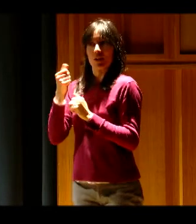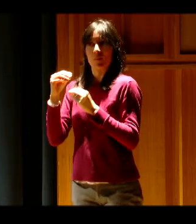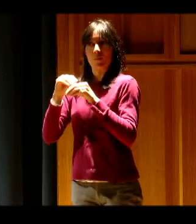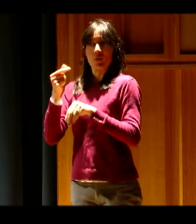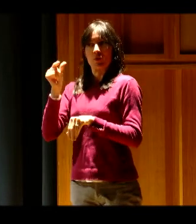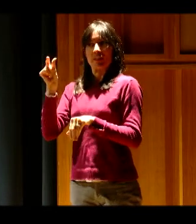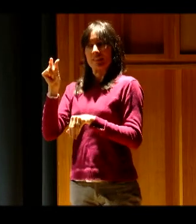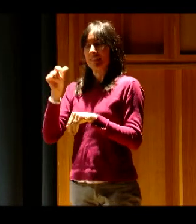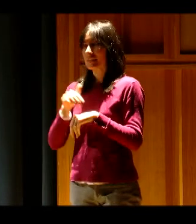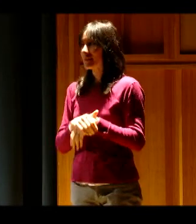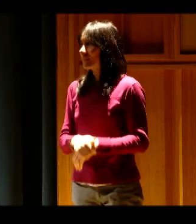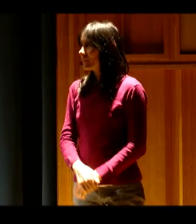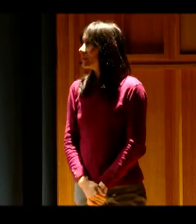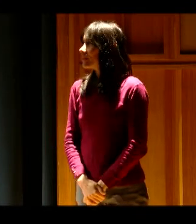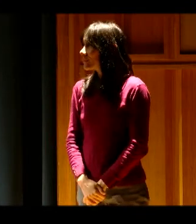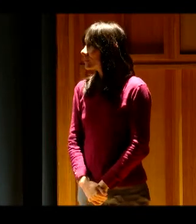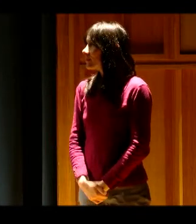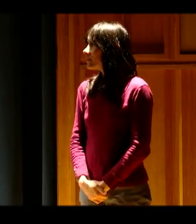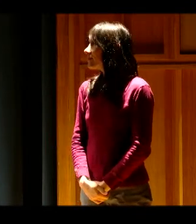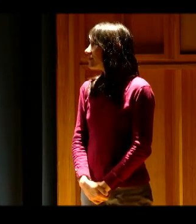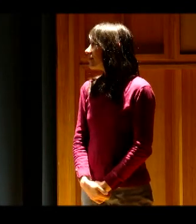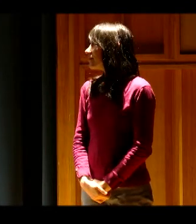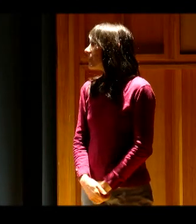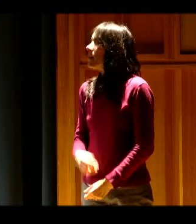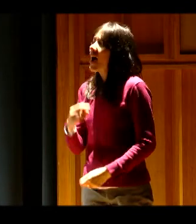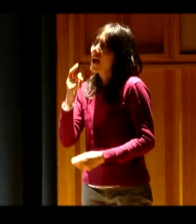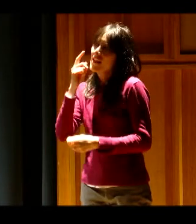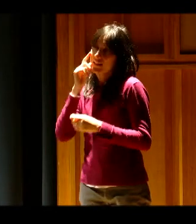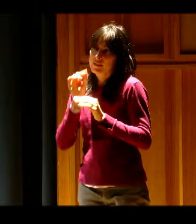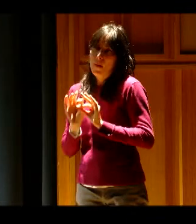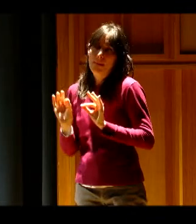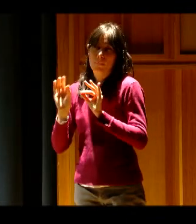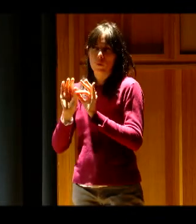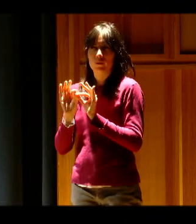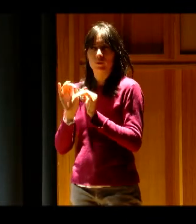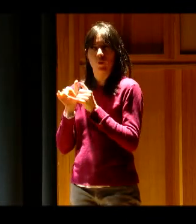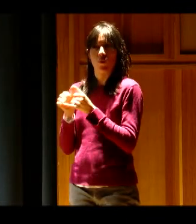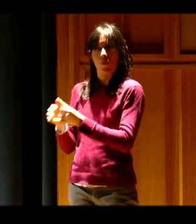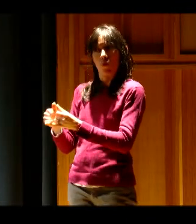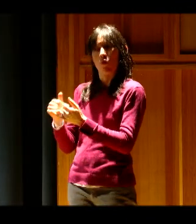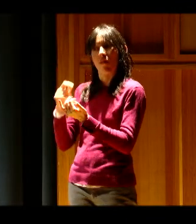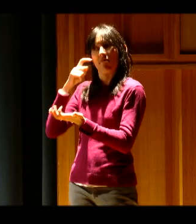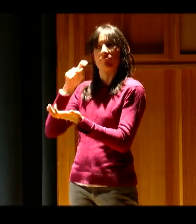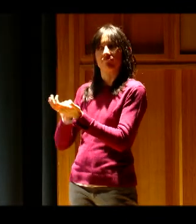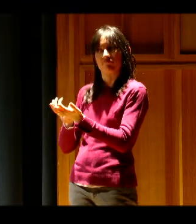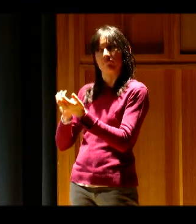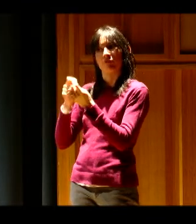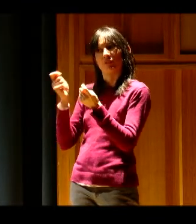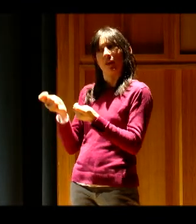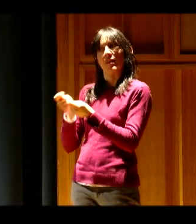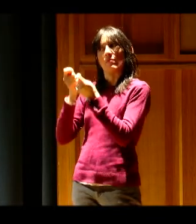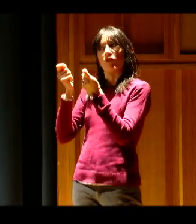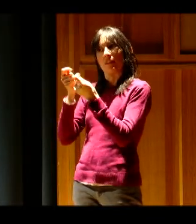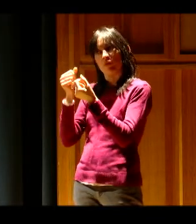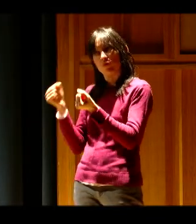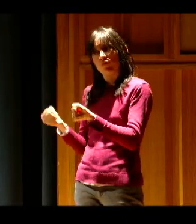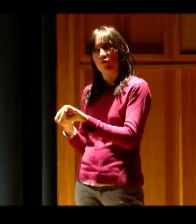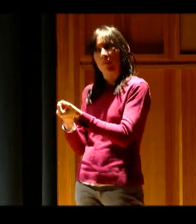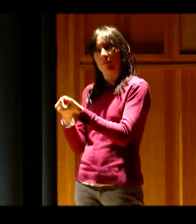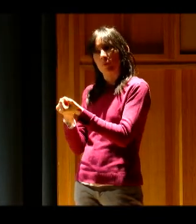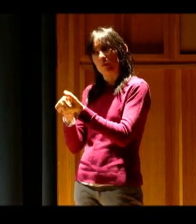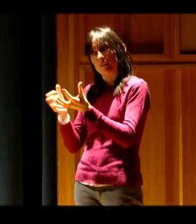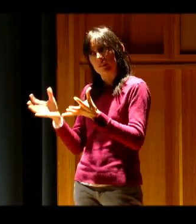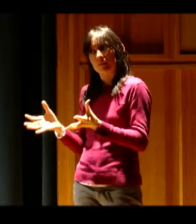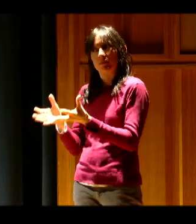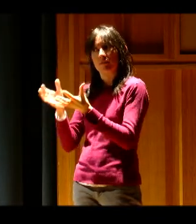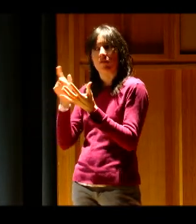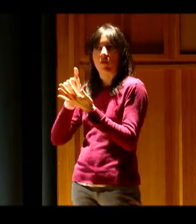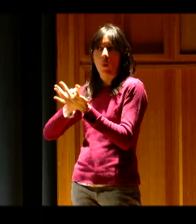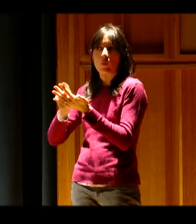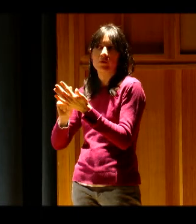We also award people and I think it is really important to celebrate and really reinforce leadership practice.